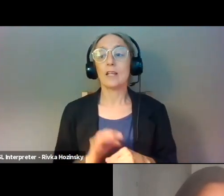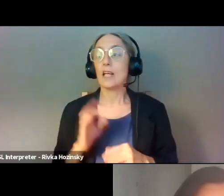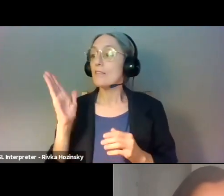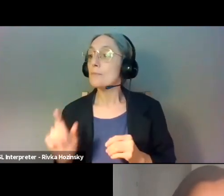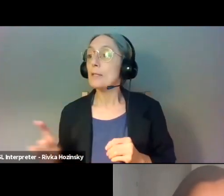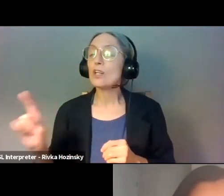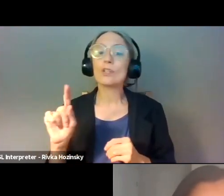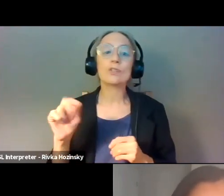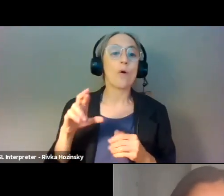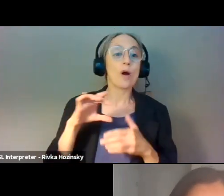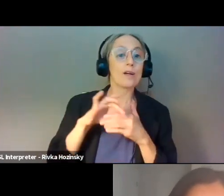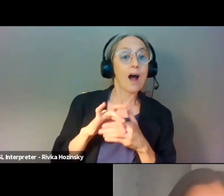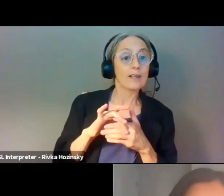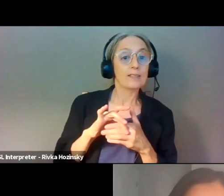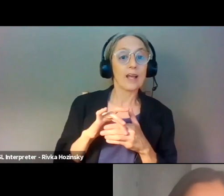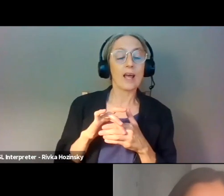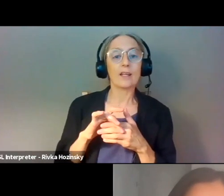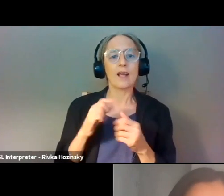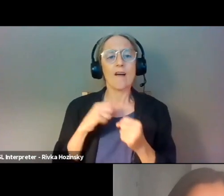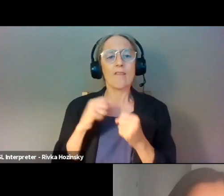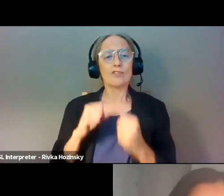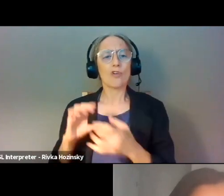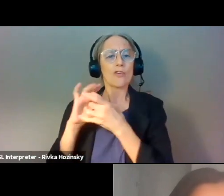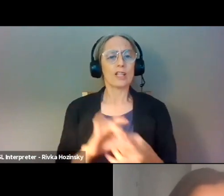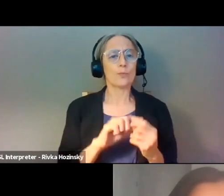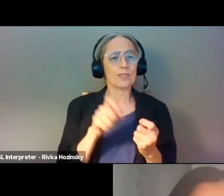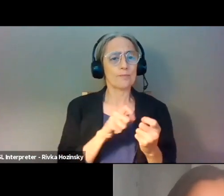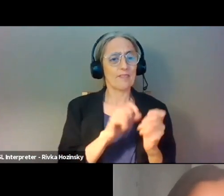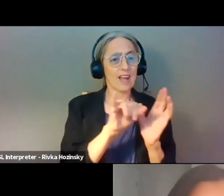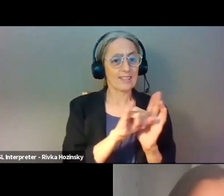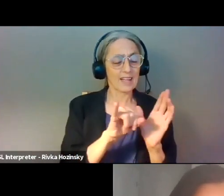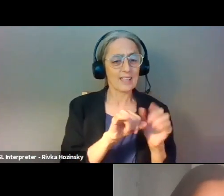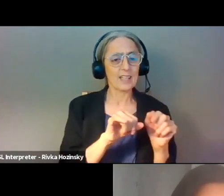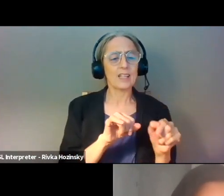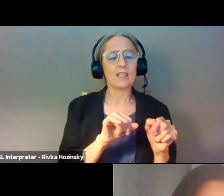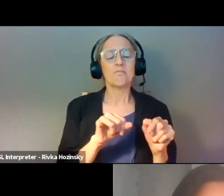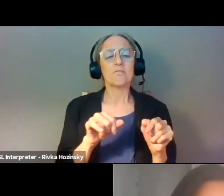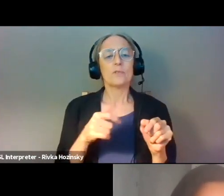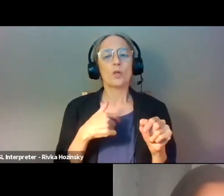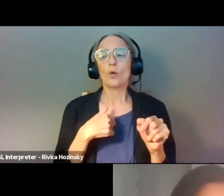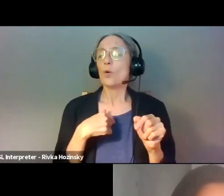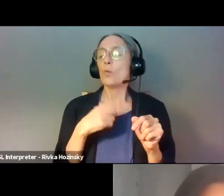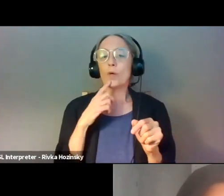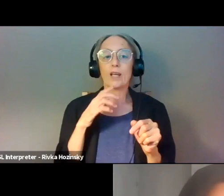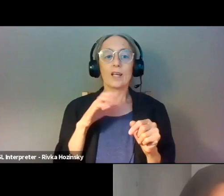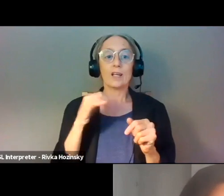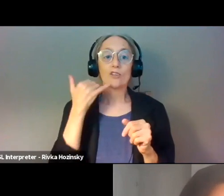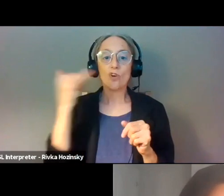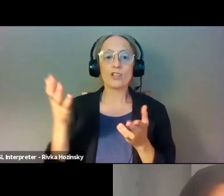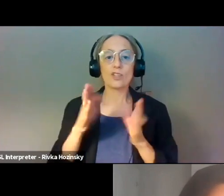of the event are so closely tied to identity, when we work with our service provider to book the ASL interpreters,